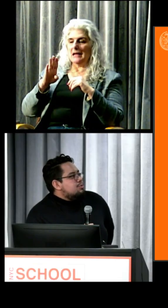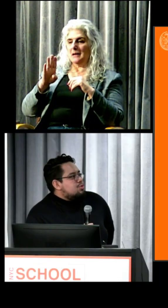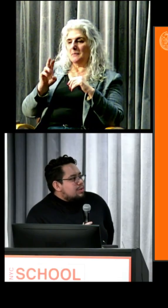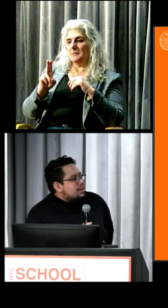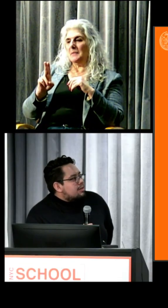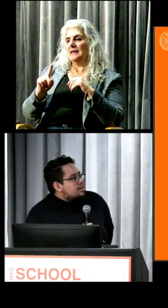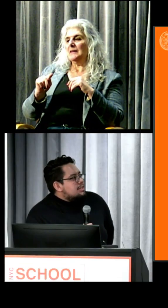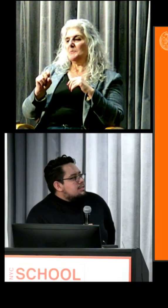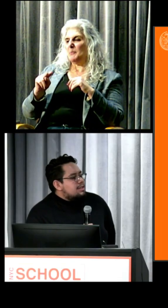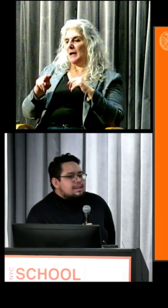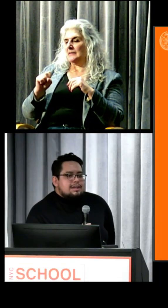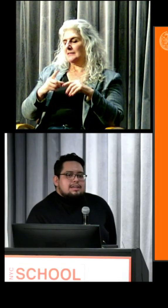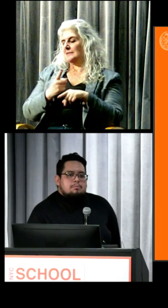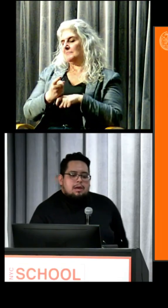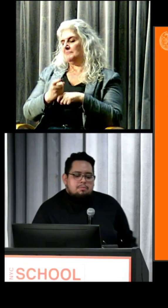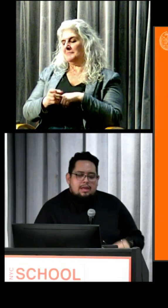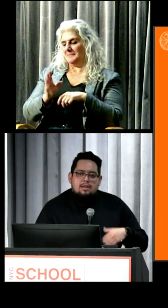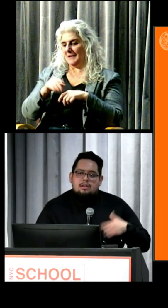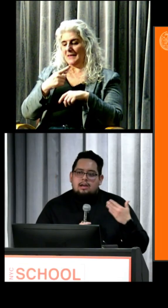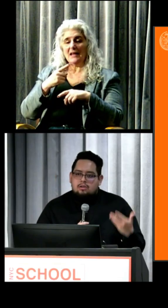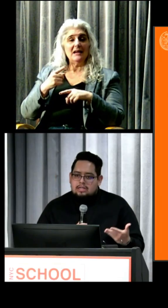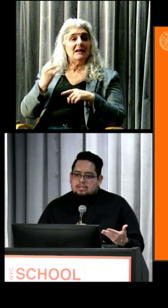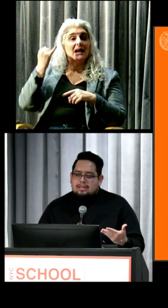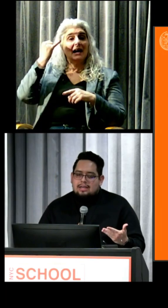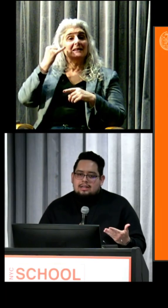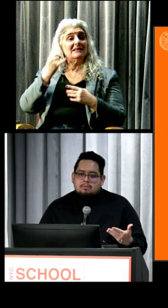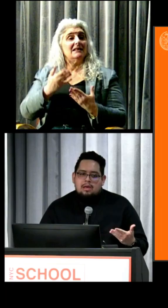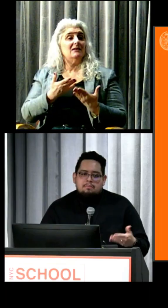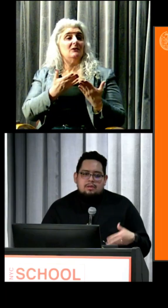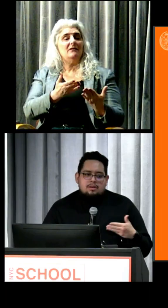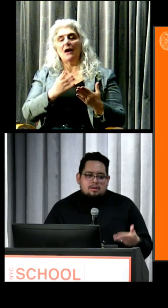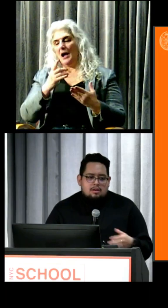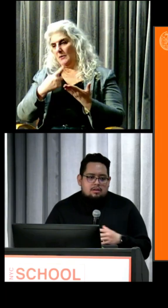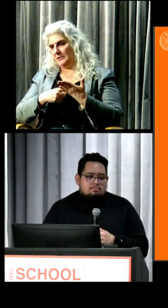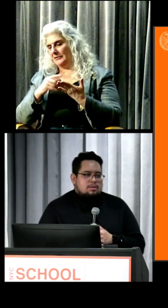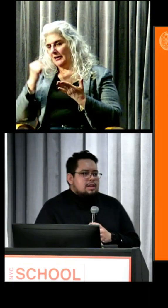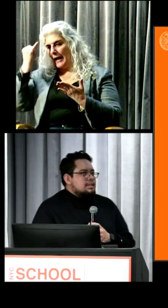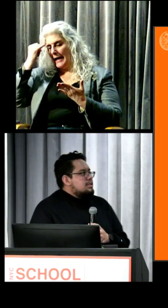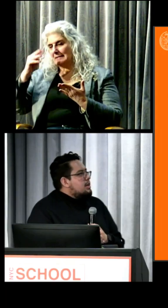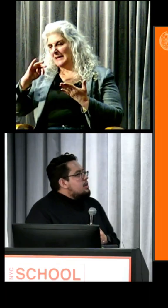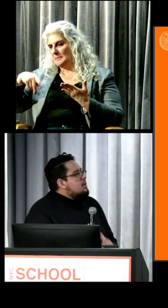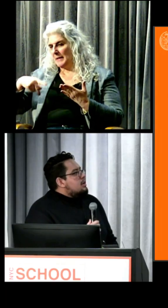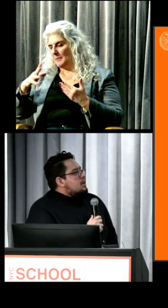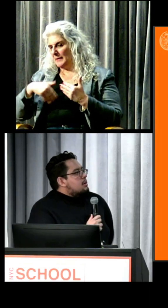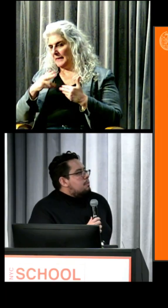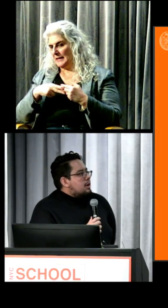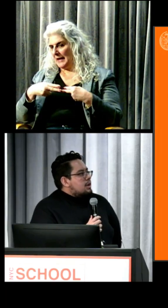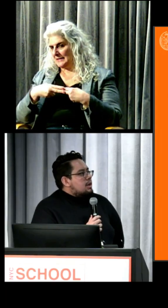And so they're very feedback-driven players that are like, okay, which building do I need to get the outcome I want in the moment?